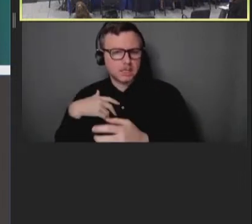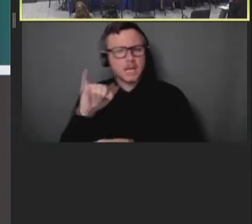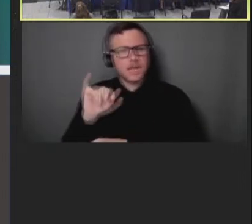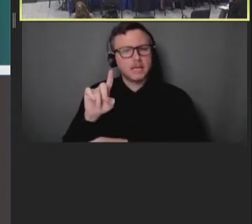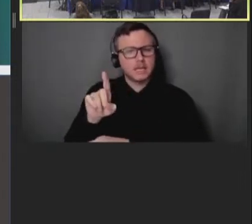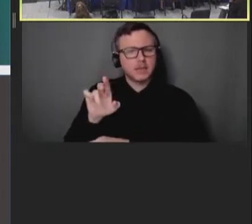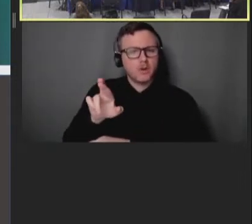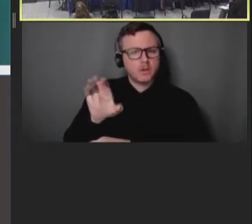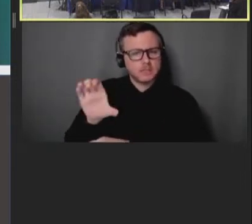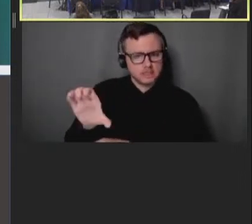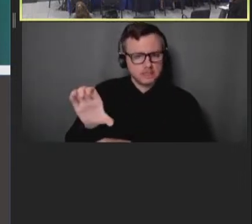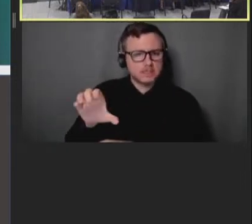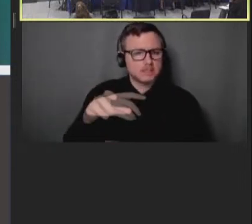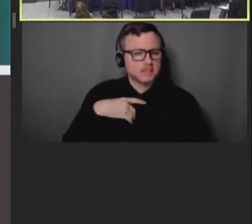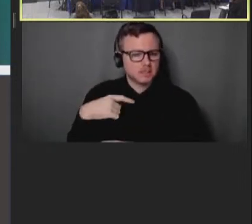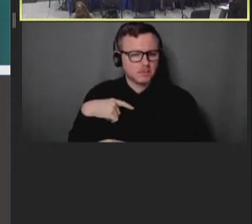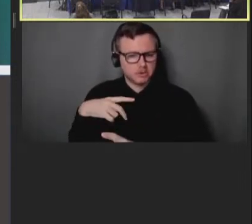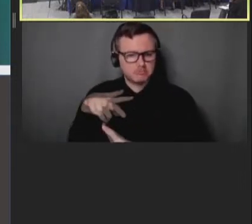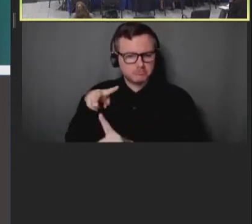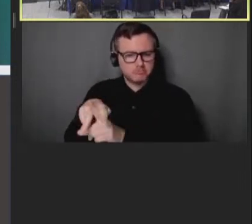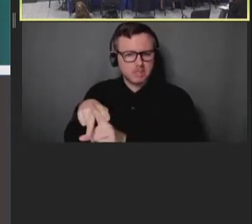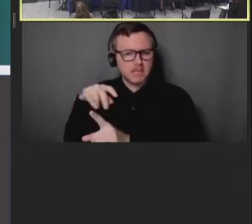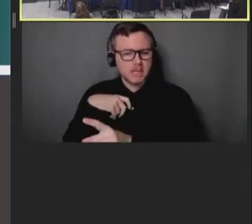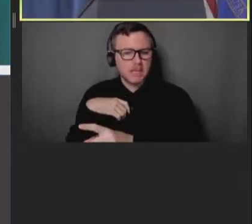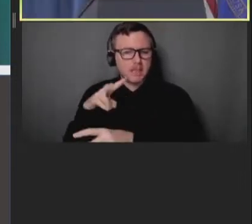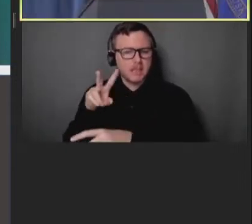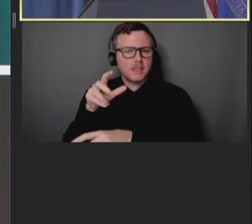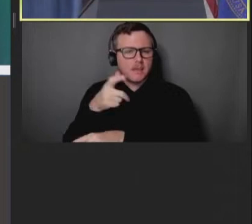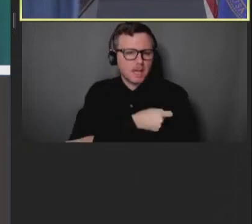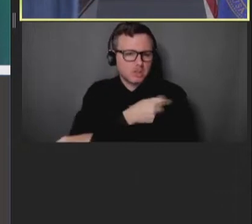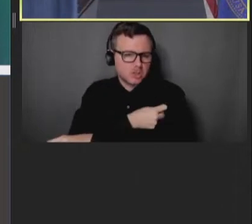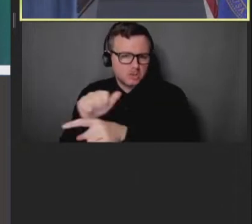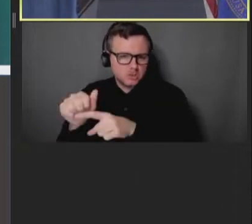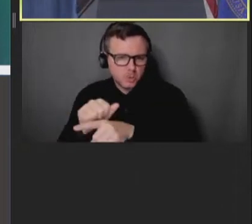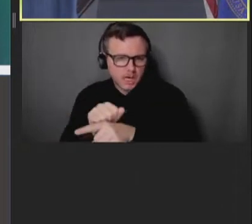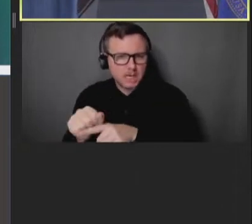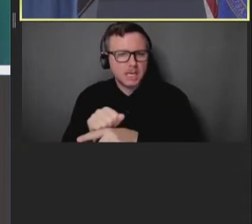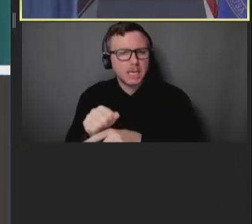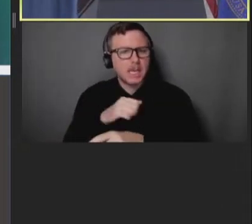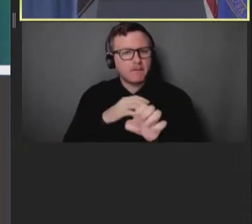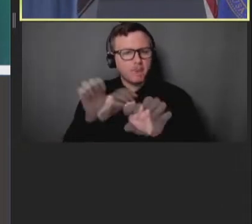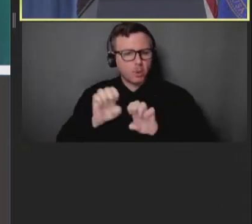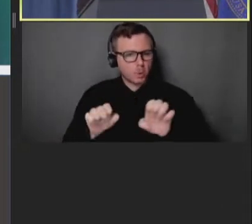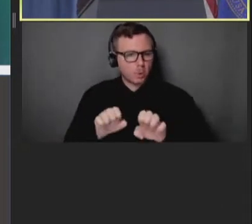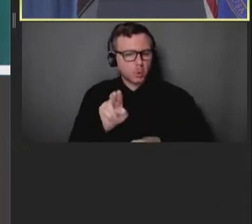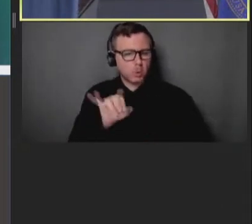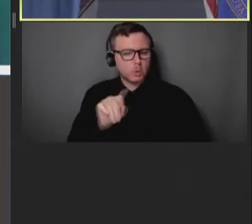tapping into the vaccine training and evaluation unit system. And we aim